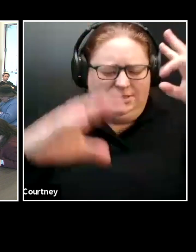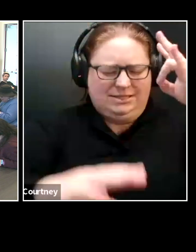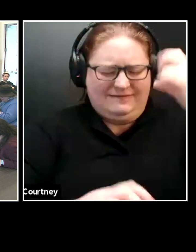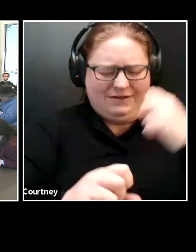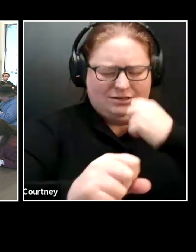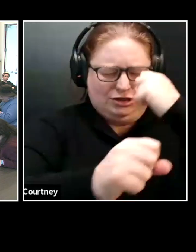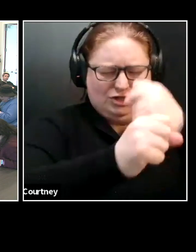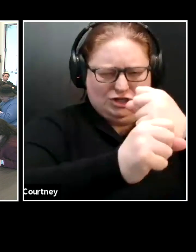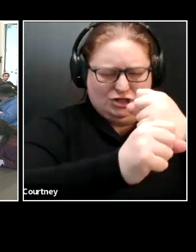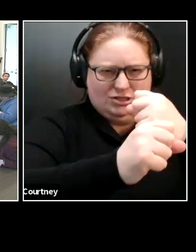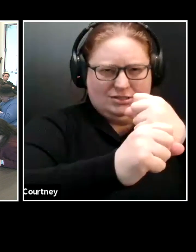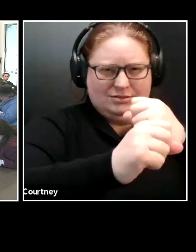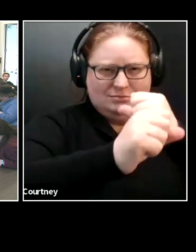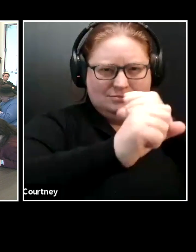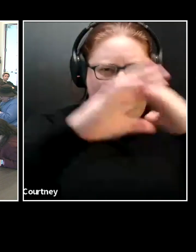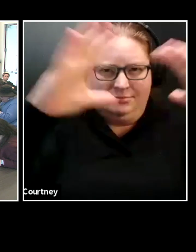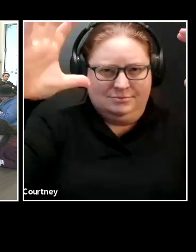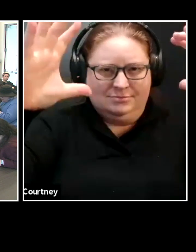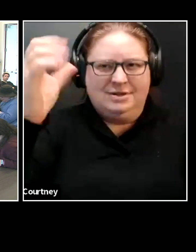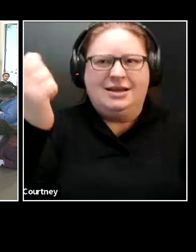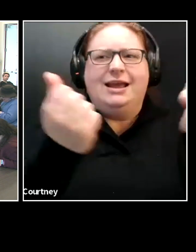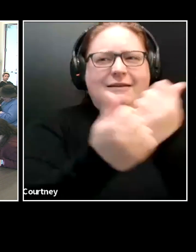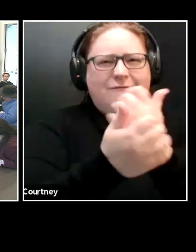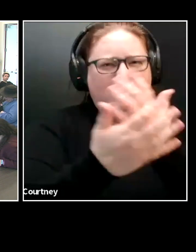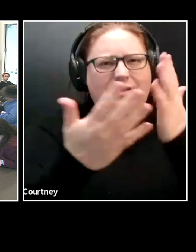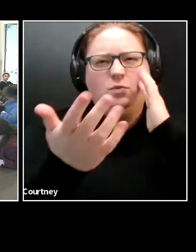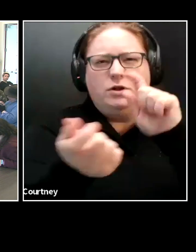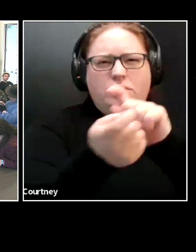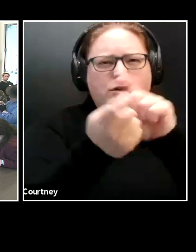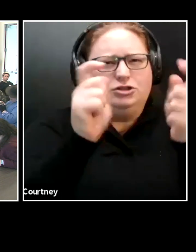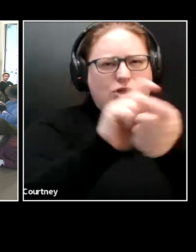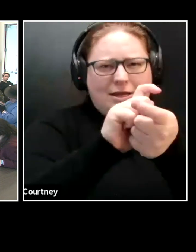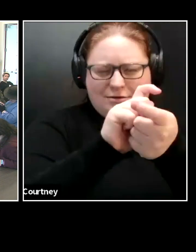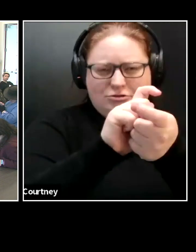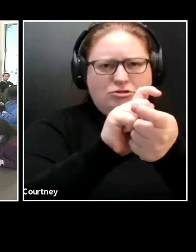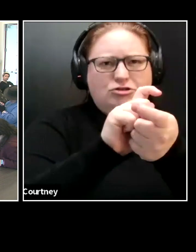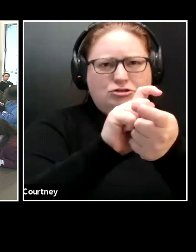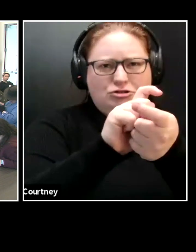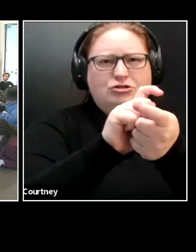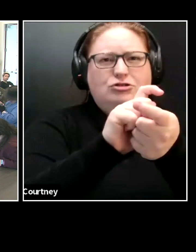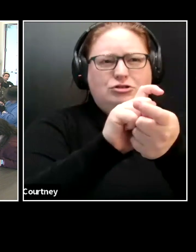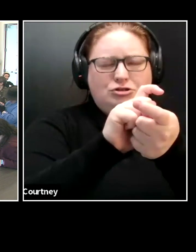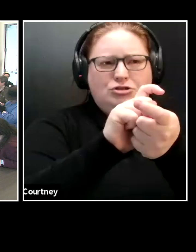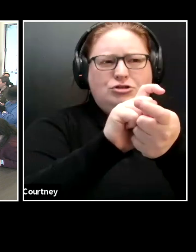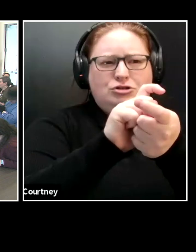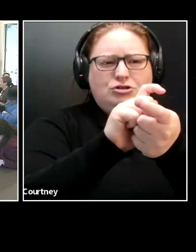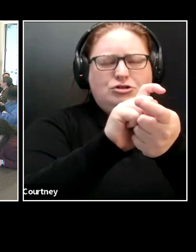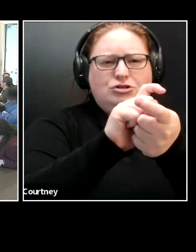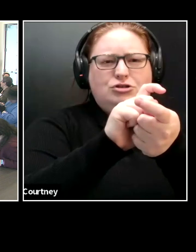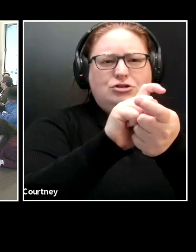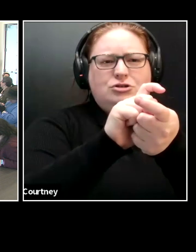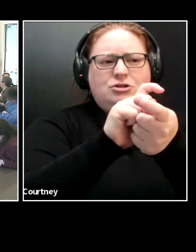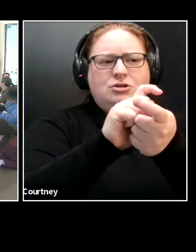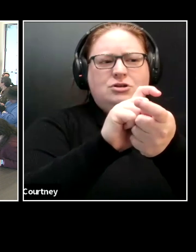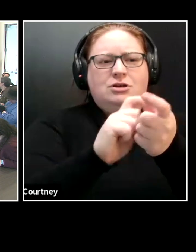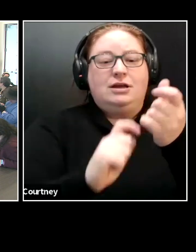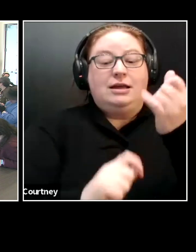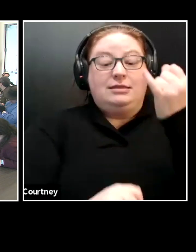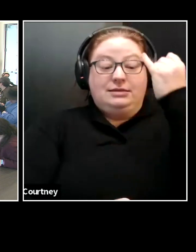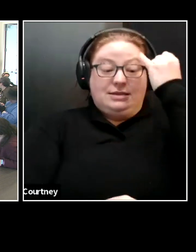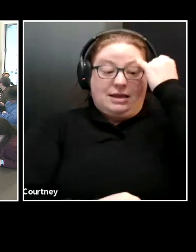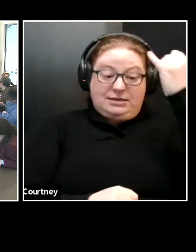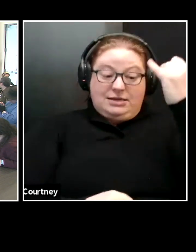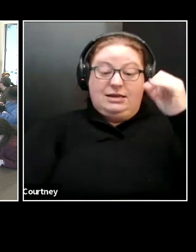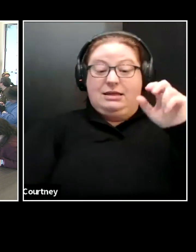everything is going to change and and and the this idea that uh navigation through the world